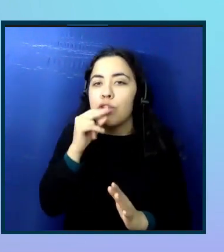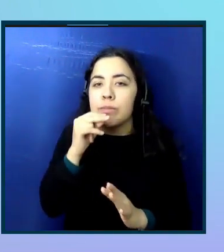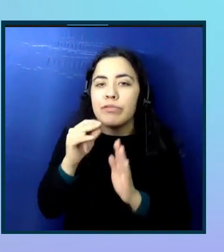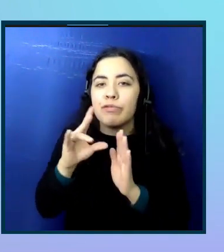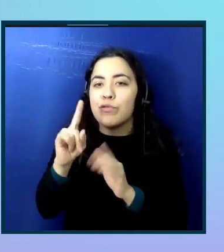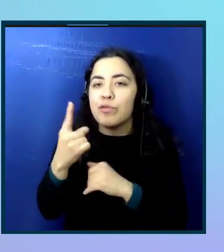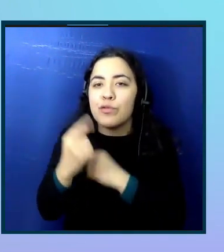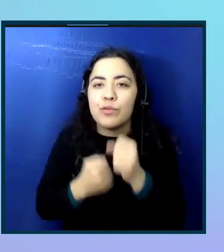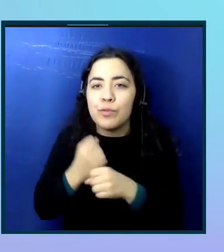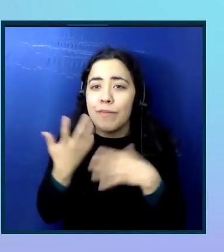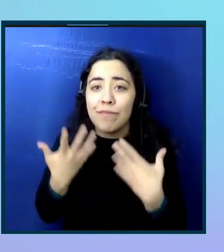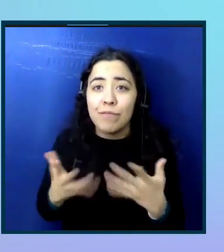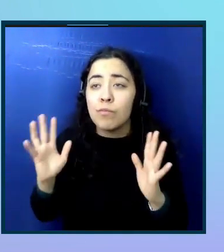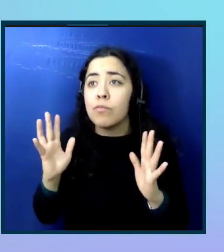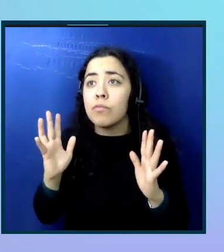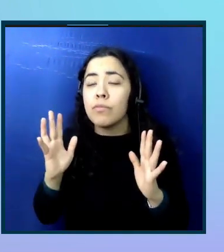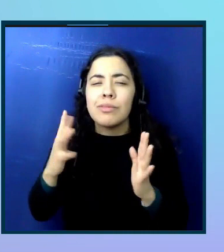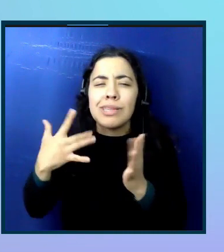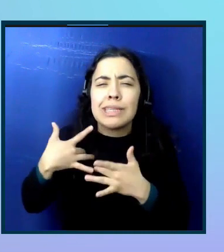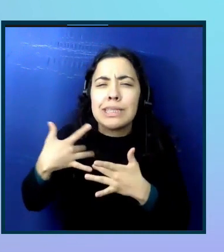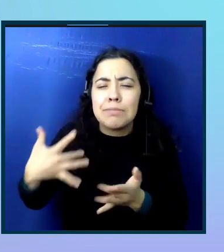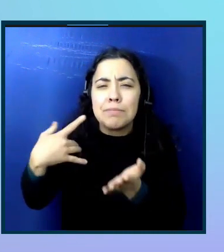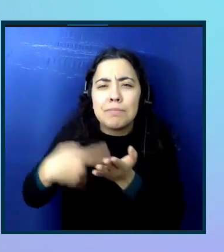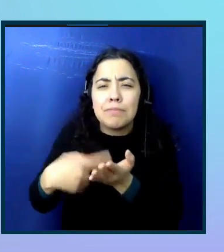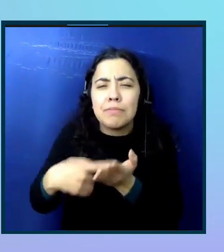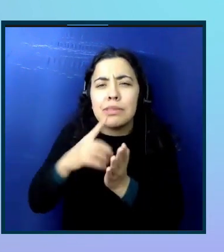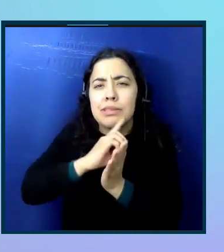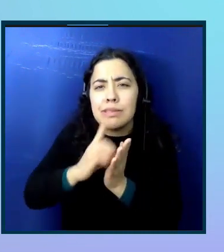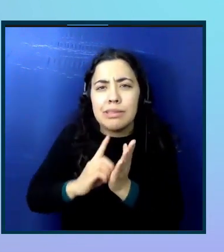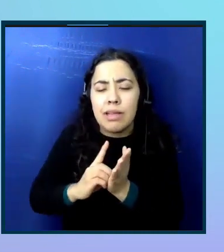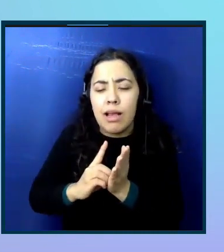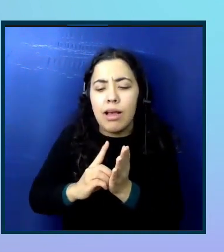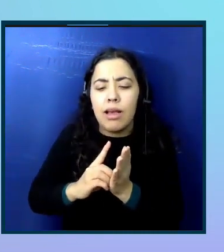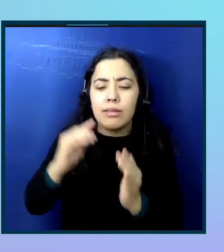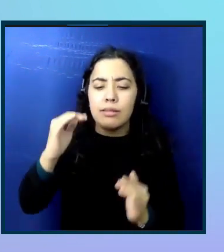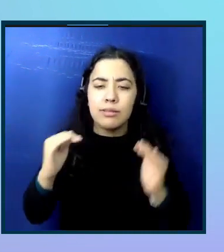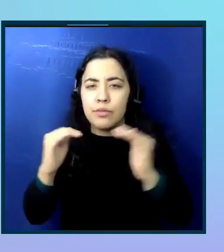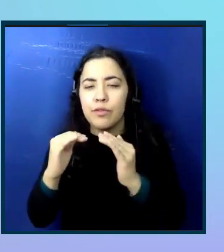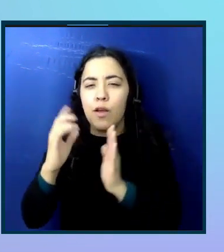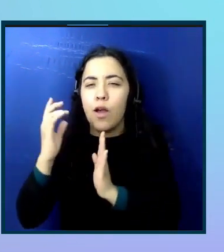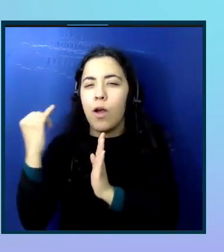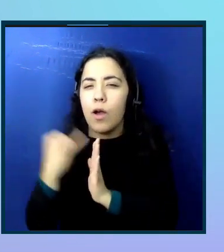they often talk about design as art. Like, I want to make good art, because, you know,